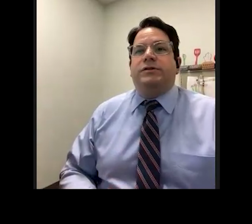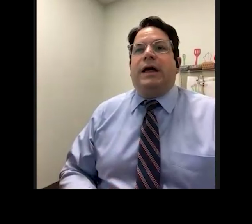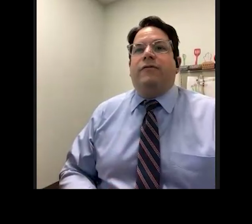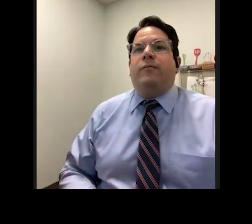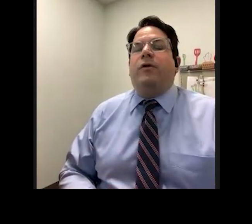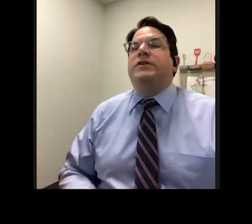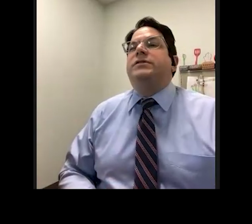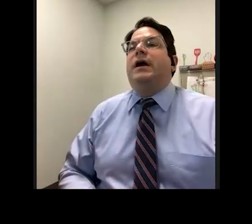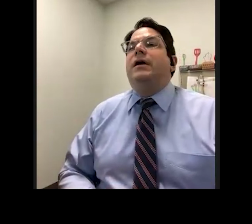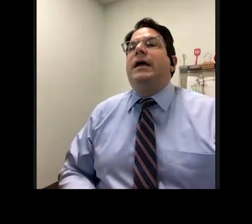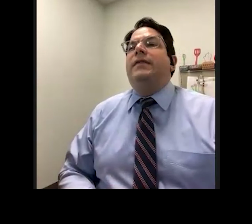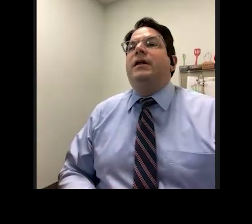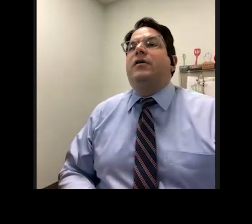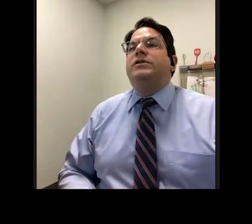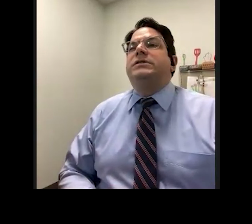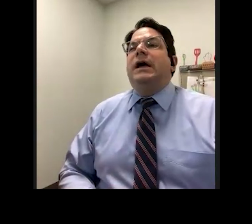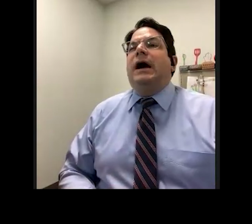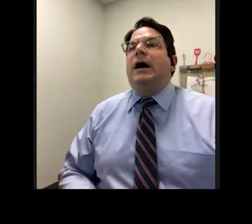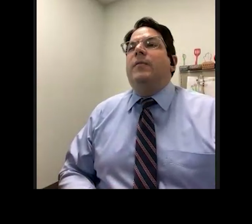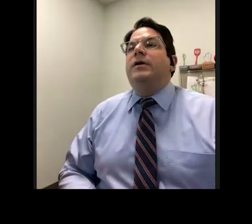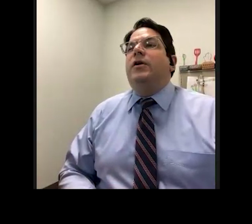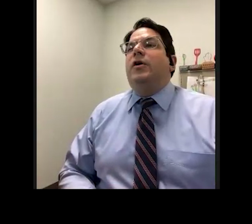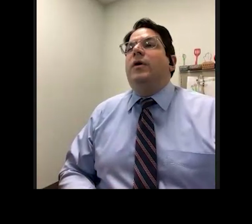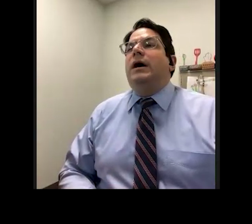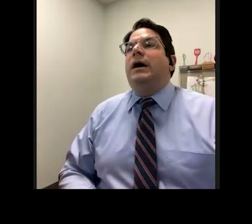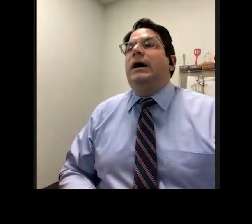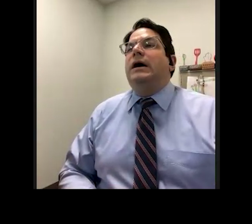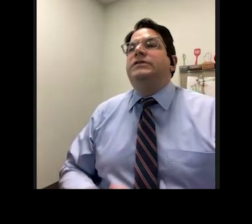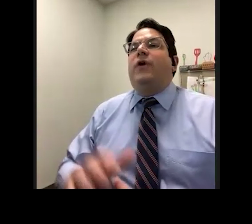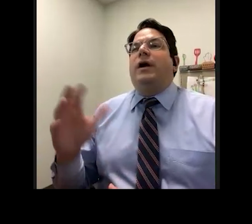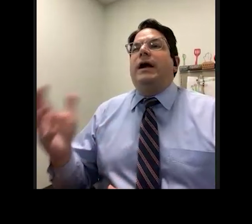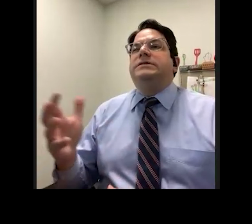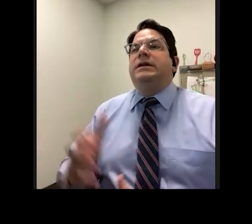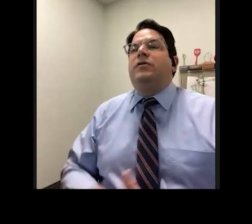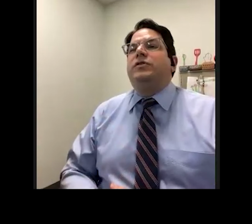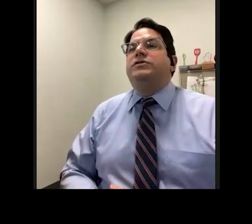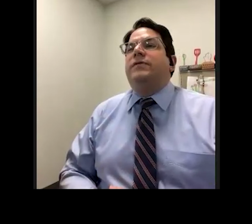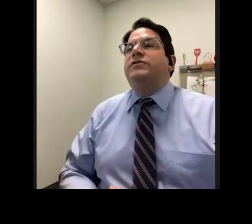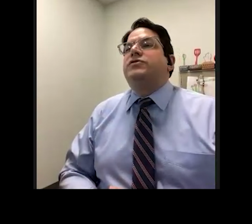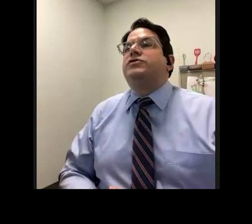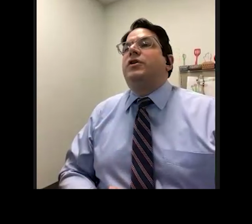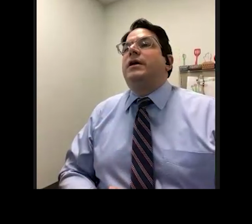So there's a lot of motivation there. And then, of course, as far as illegal use of the Social